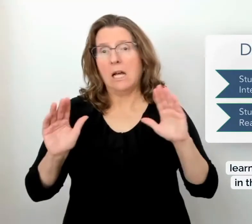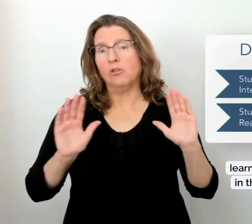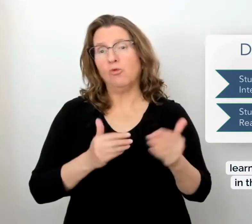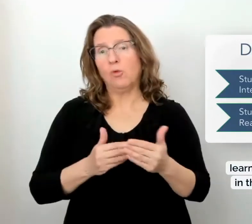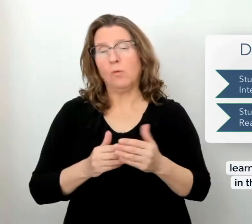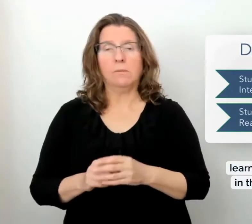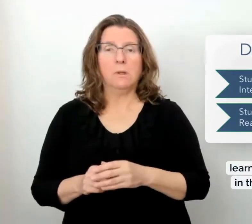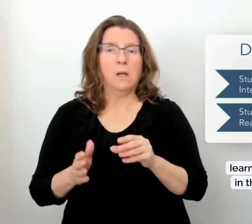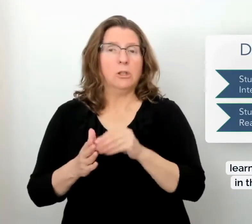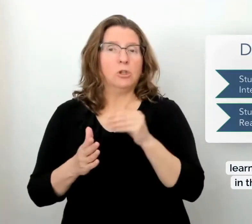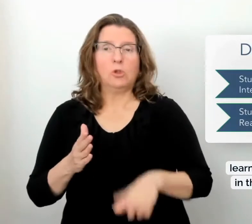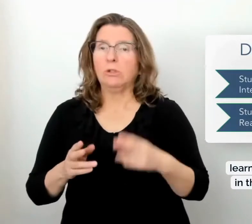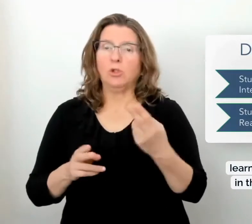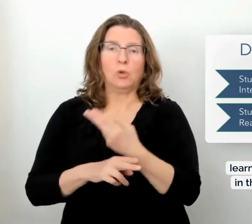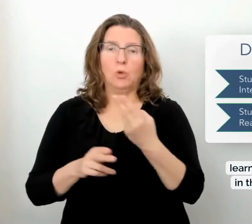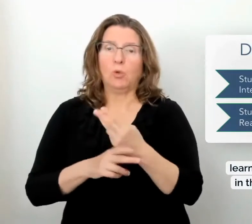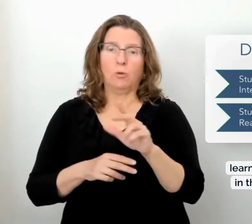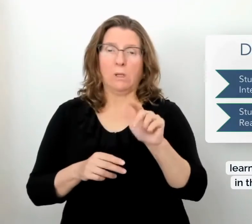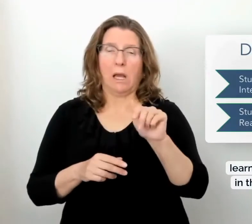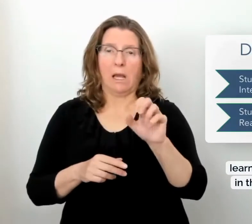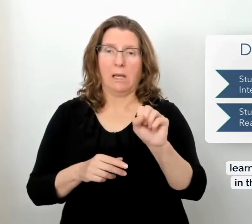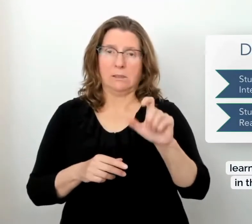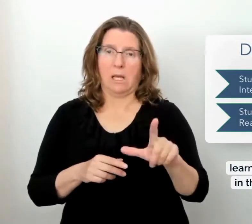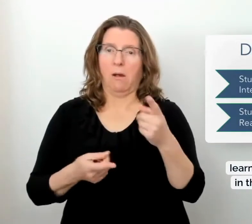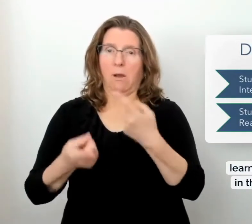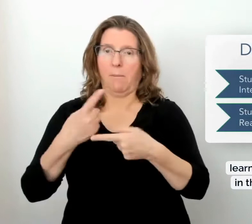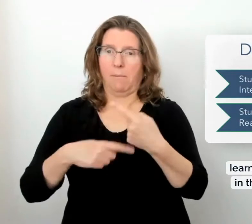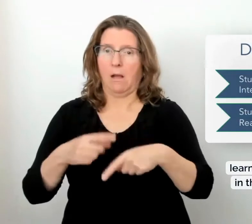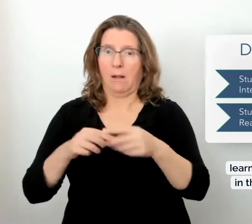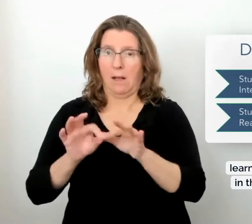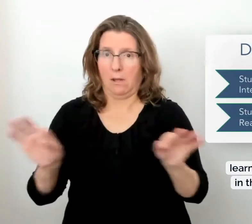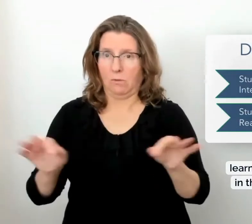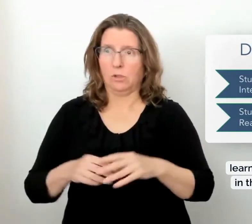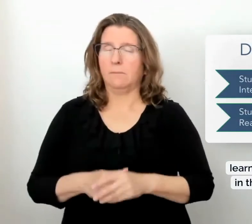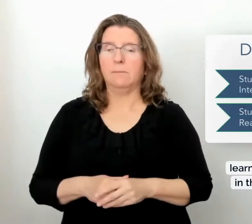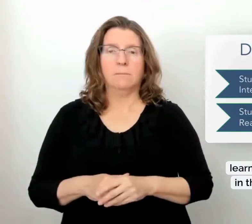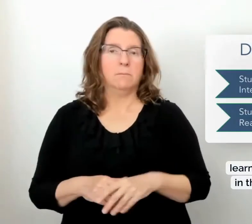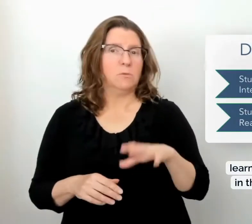Clearly, in my classroom, students use ASL as their "spoken" language.